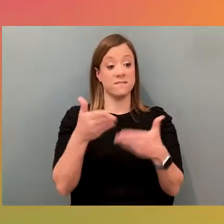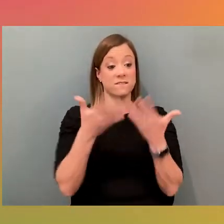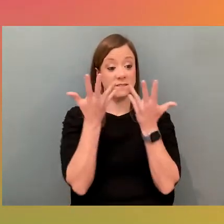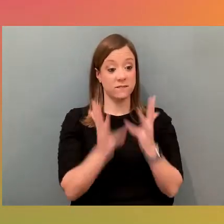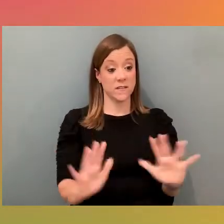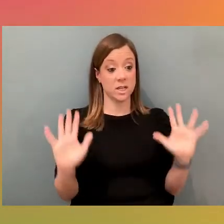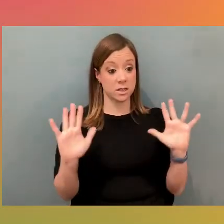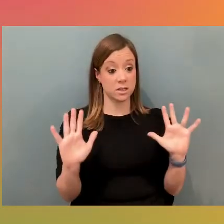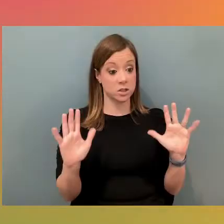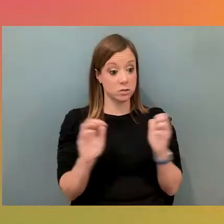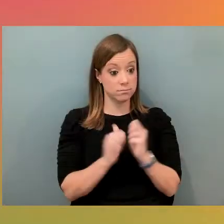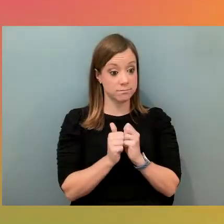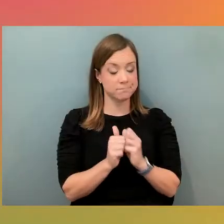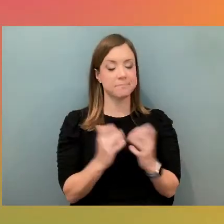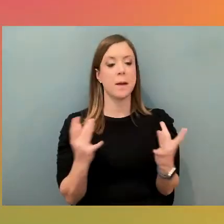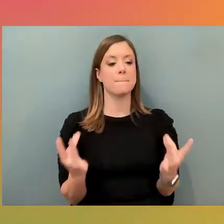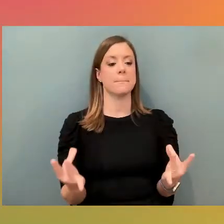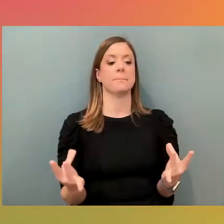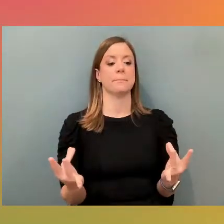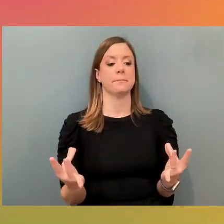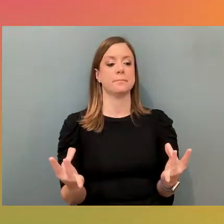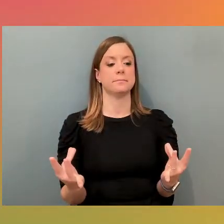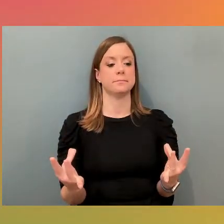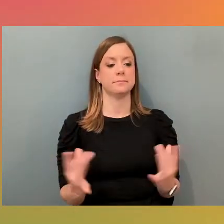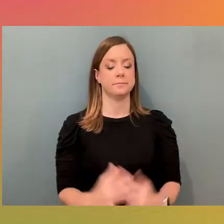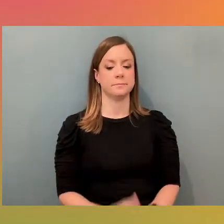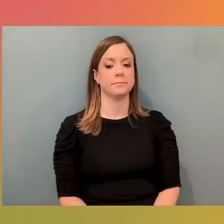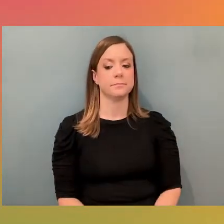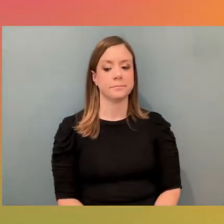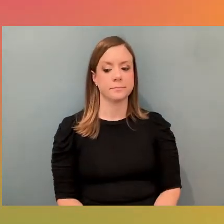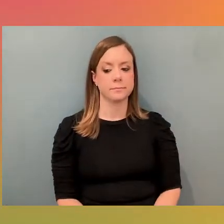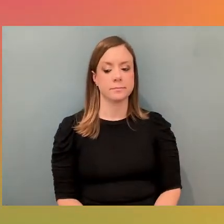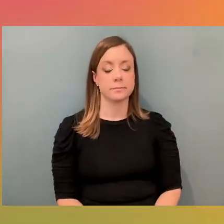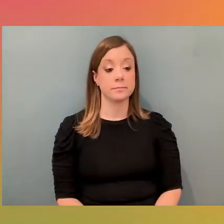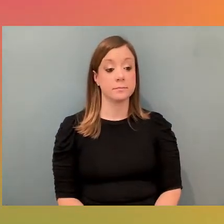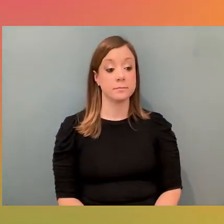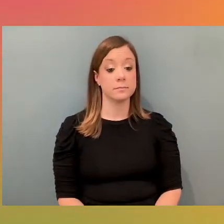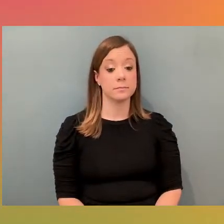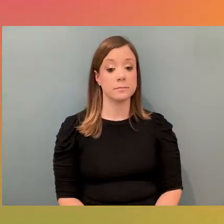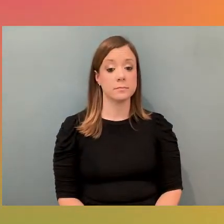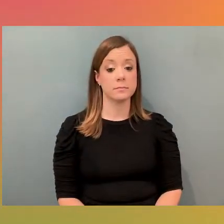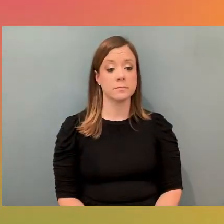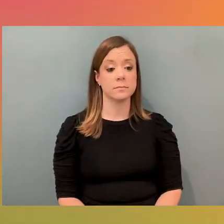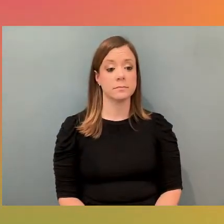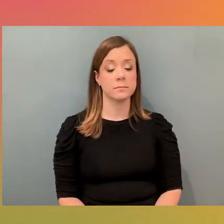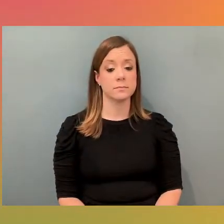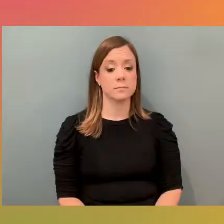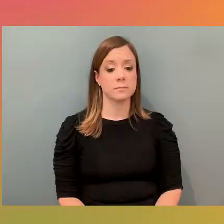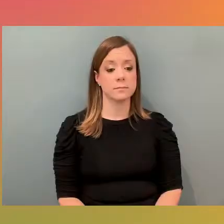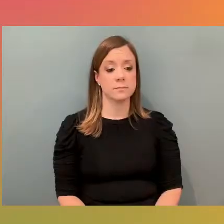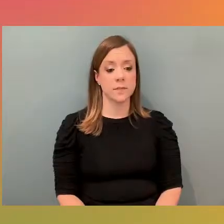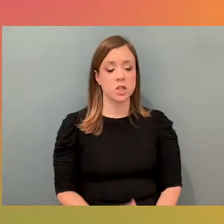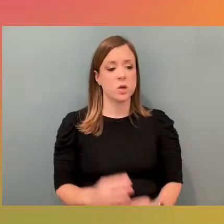WE ARE GOING TO CLOSE OUR